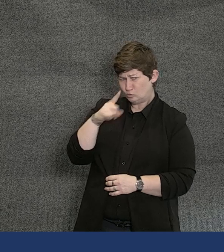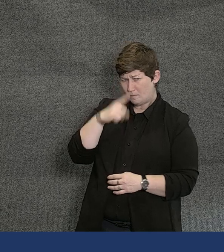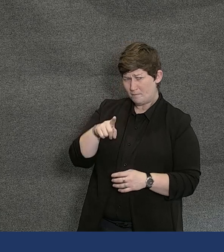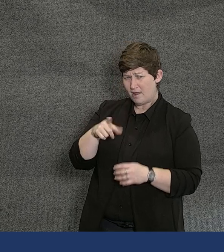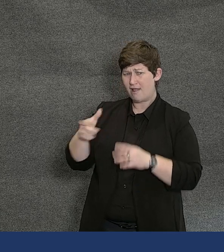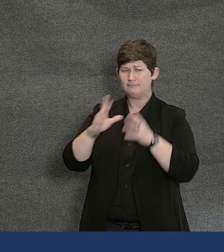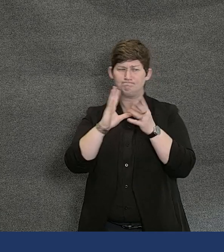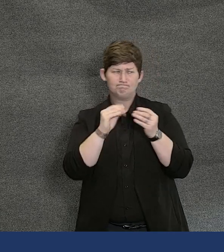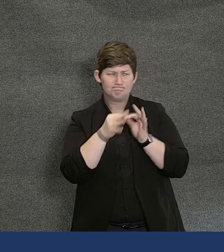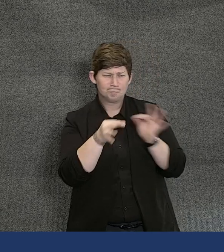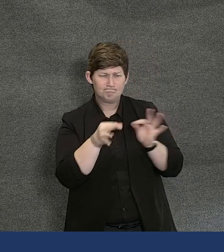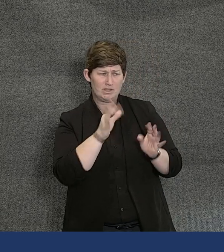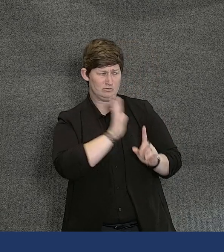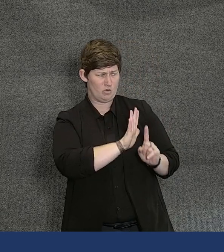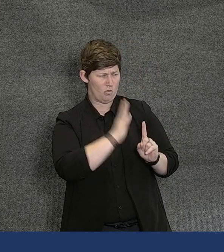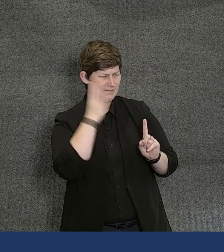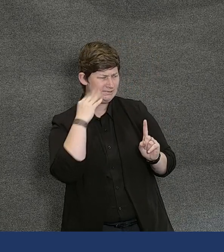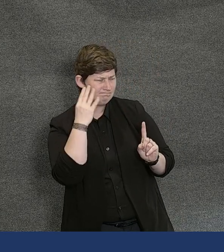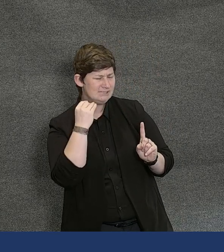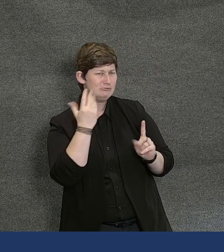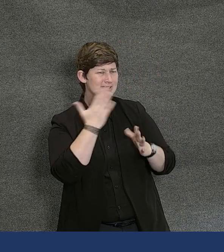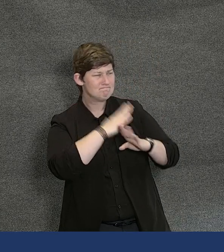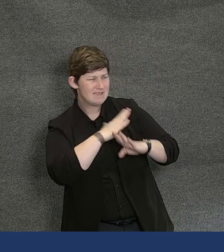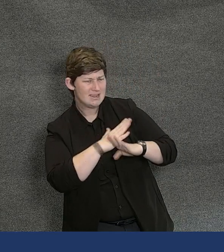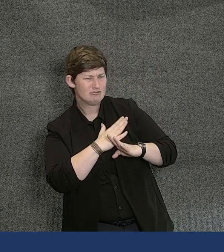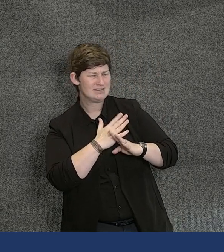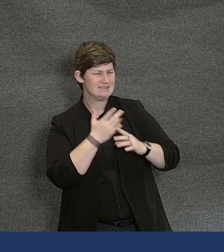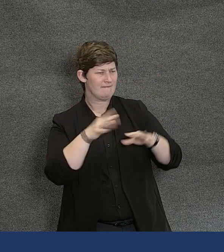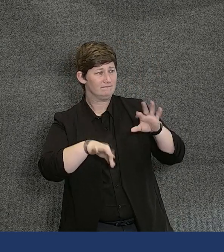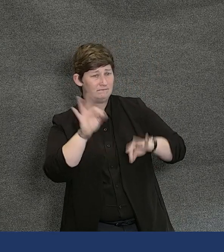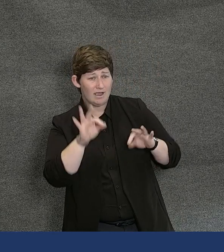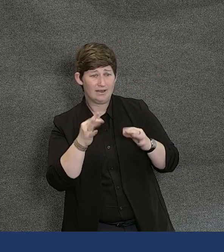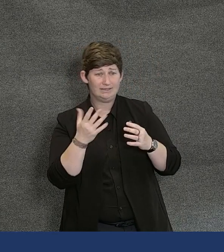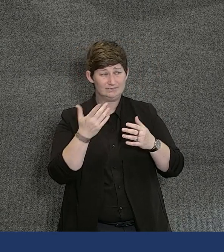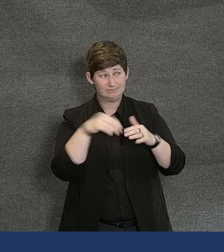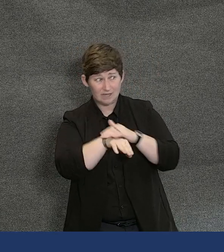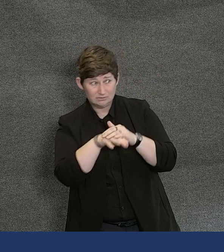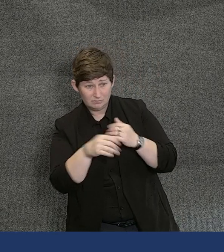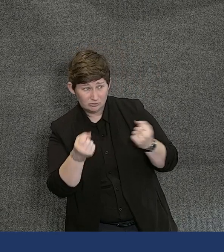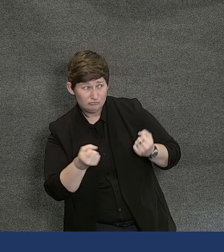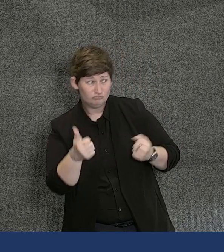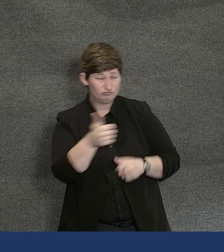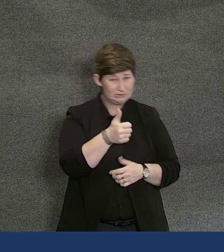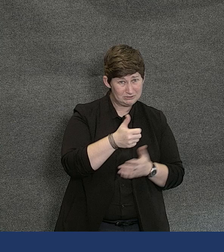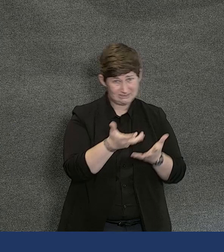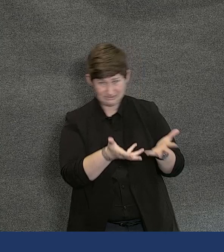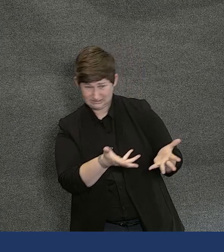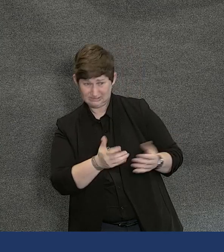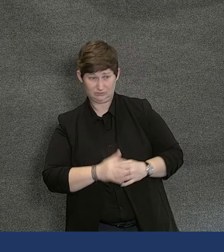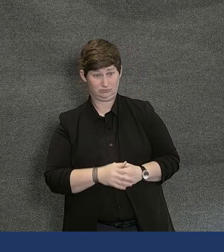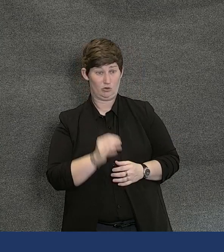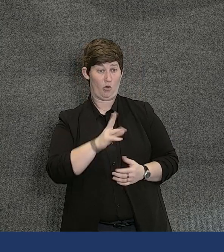may face when it comes to finding accessible transportation? Or pretty much whatever you want to talk about.